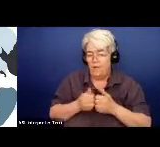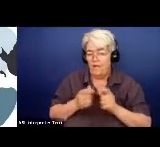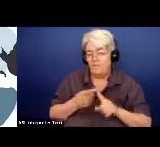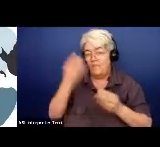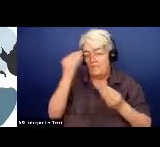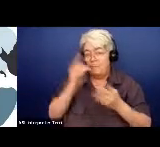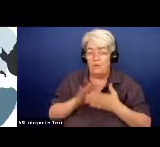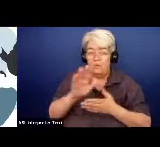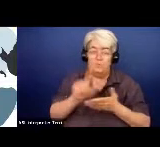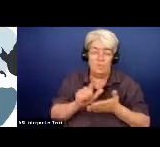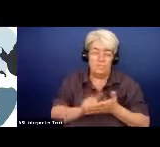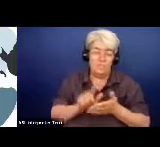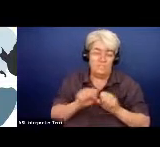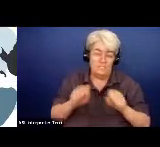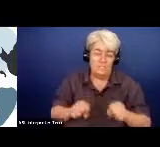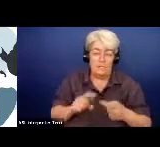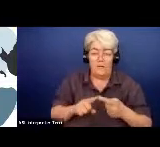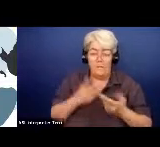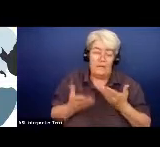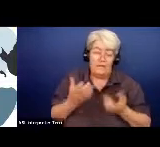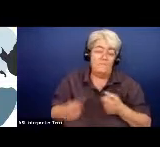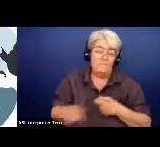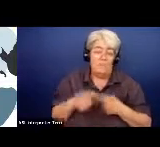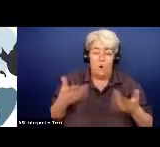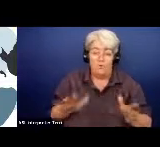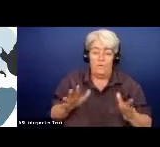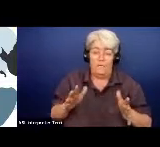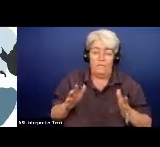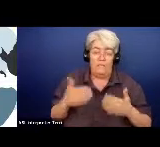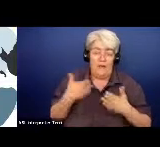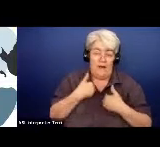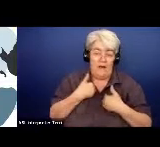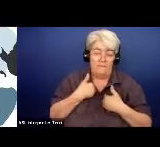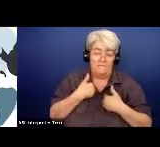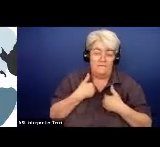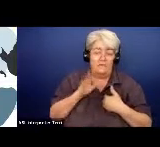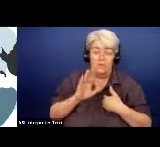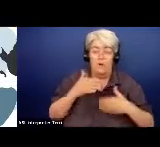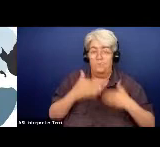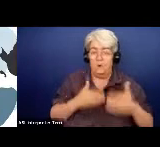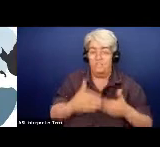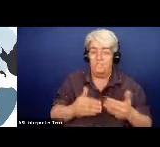system and many of you on this may already